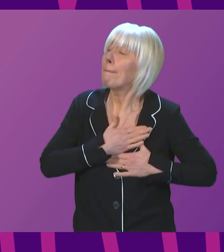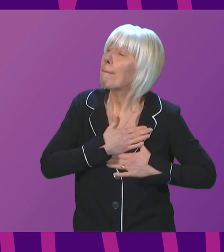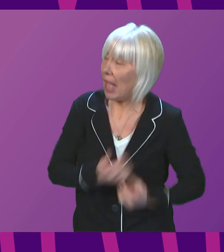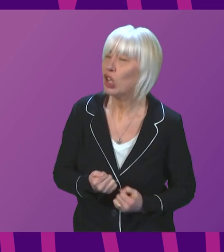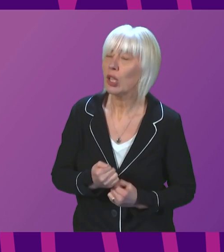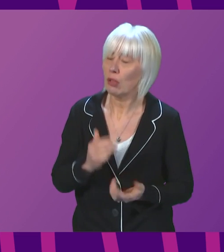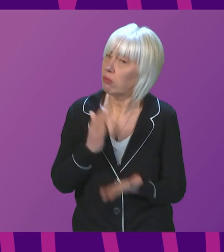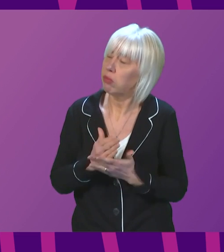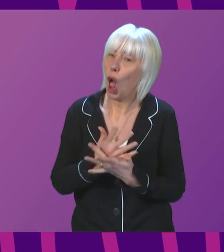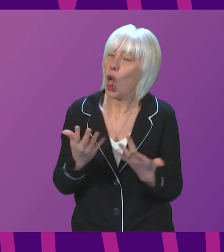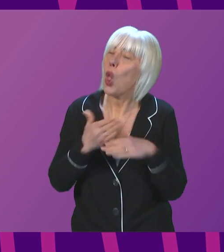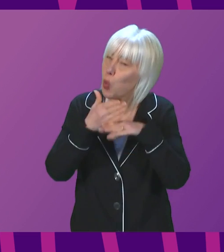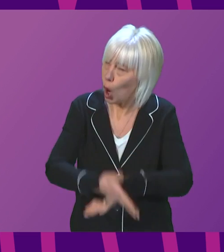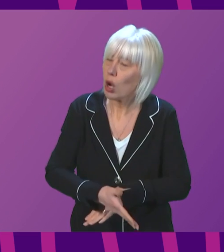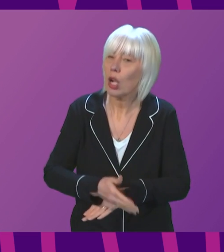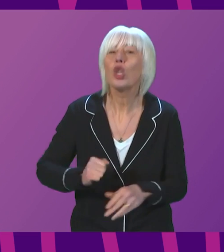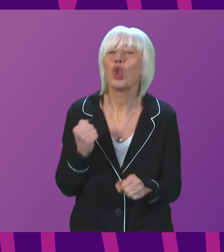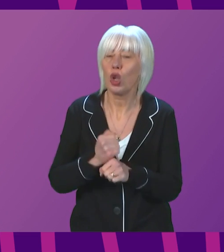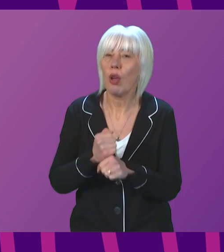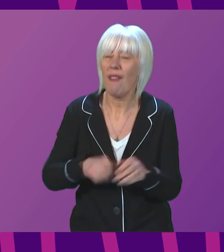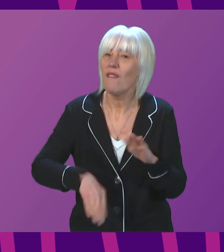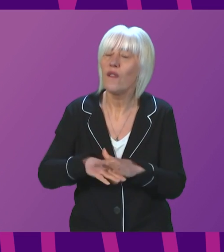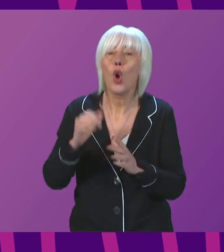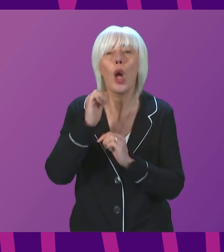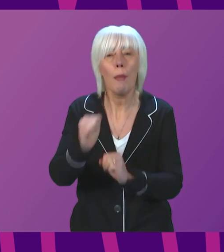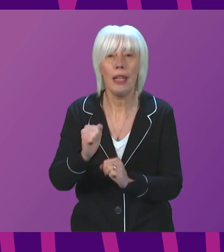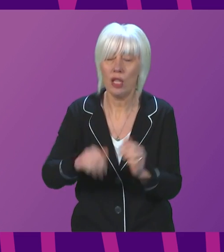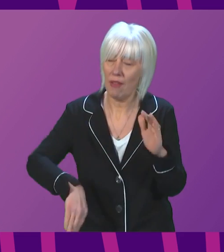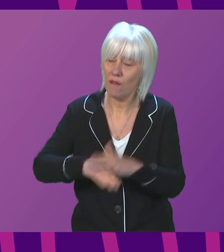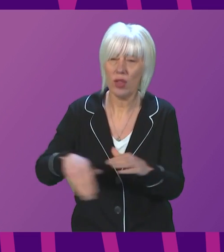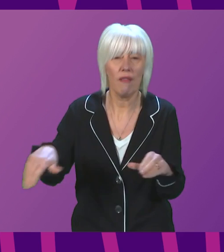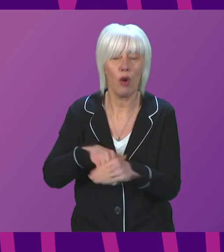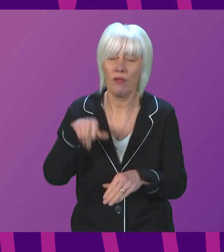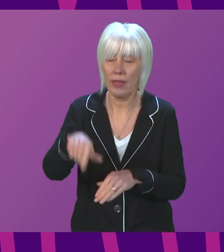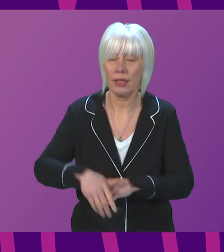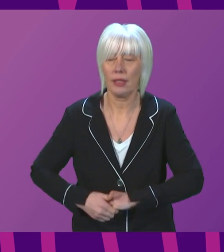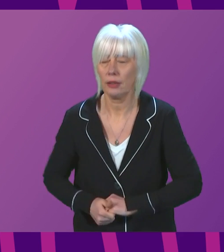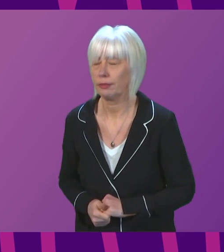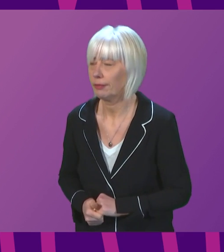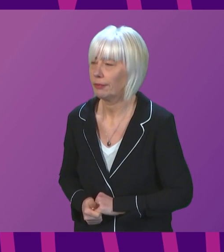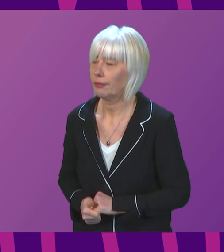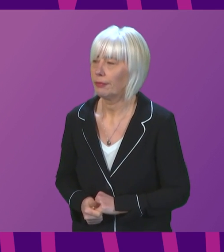to do, and the Scottish Government is committed to playing its full part.